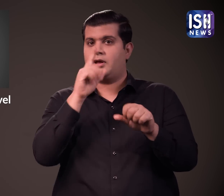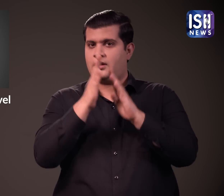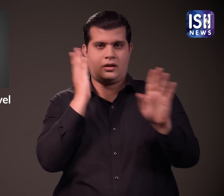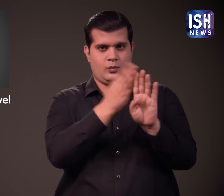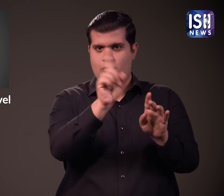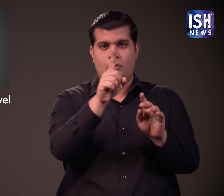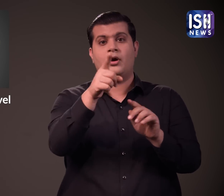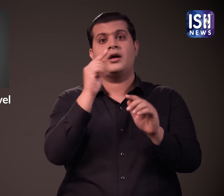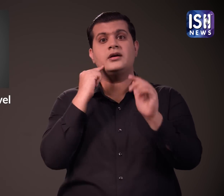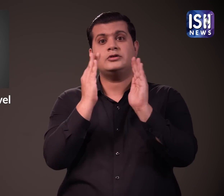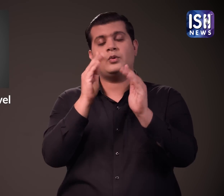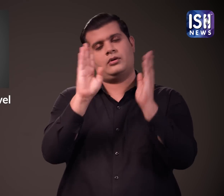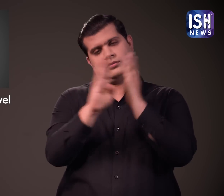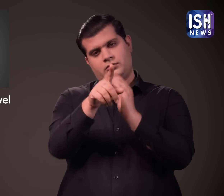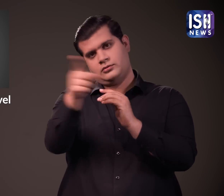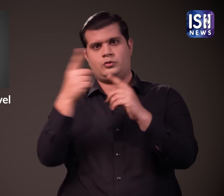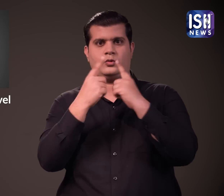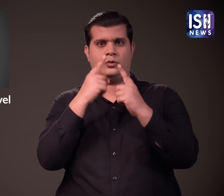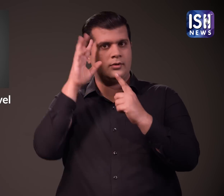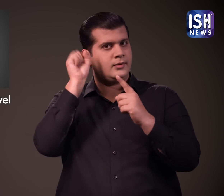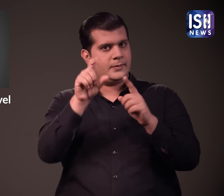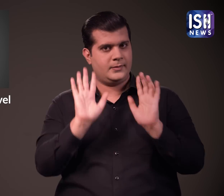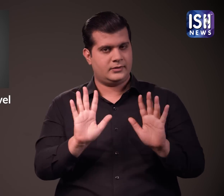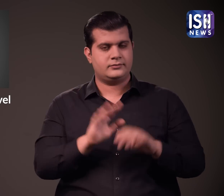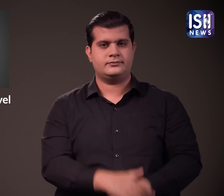Remember approach the insurance company and not the Railways.